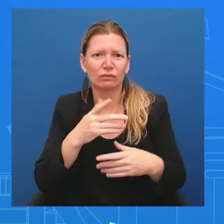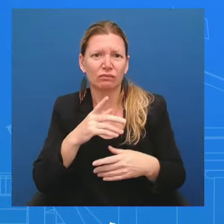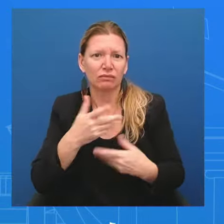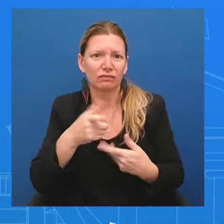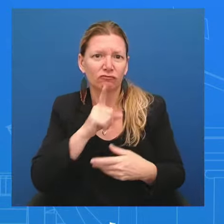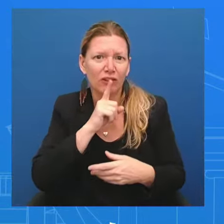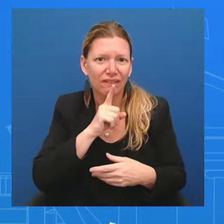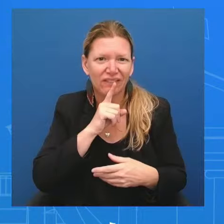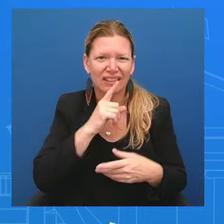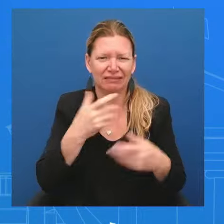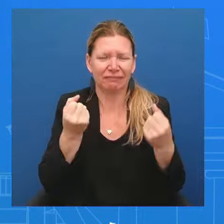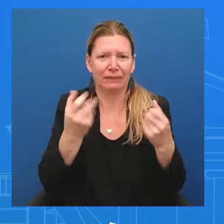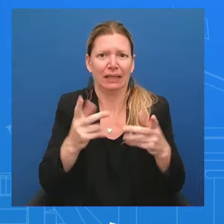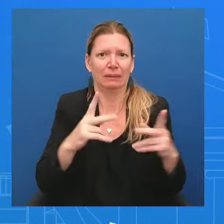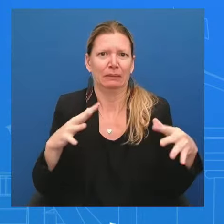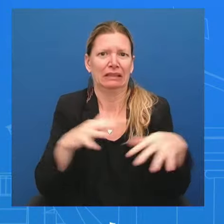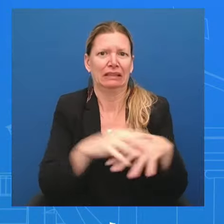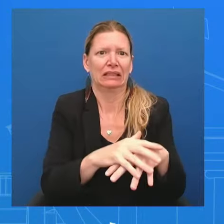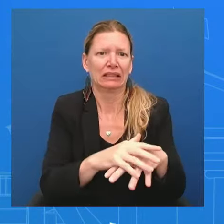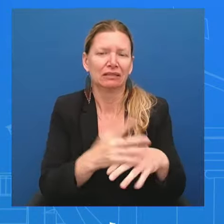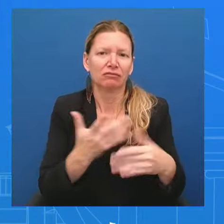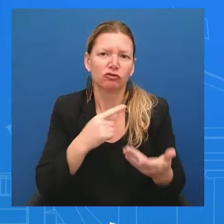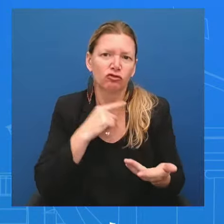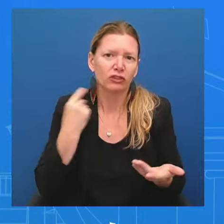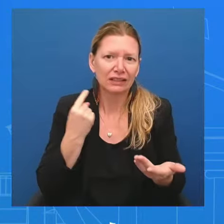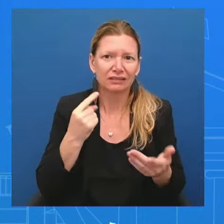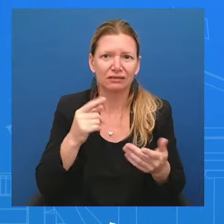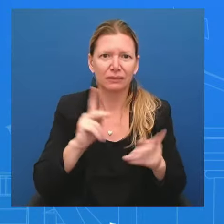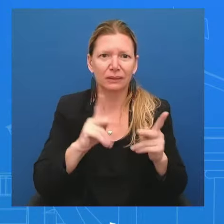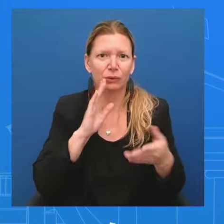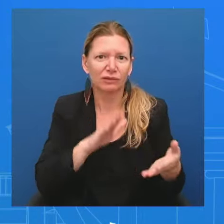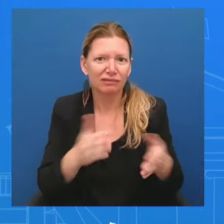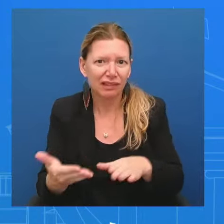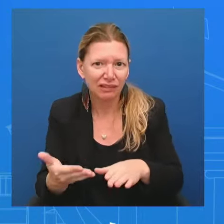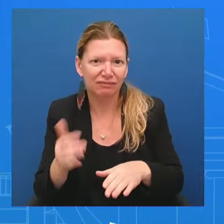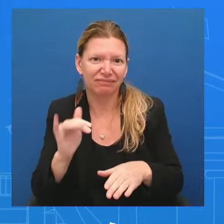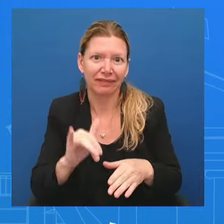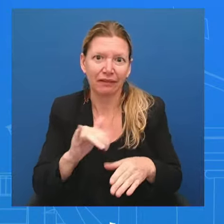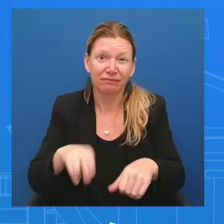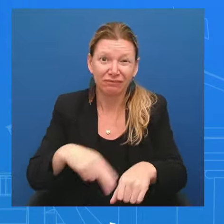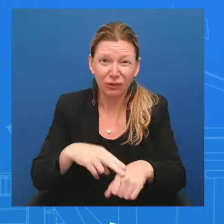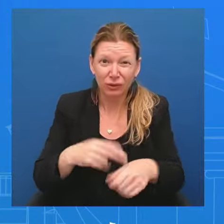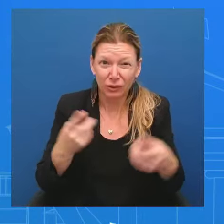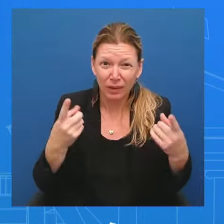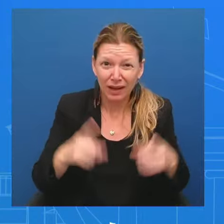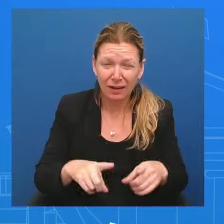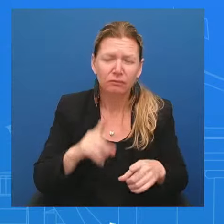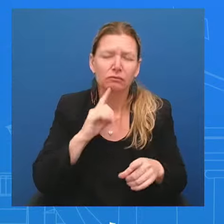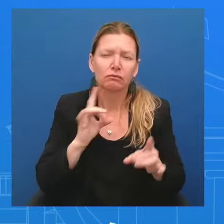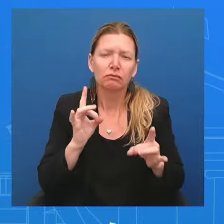A horrible loss of life. We're glad that the Israeli Defense Forces are doing a full investigation,